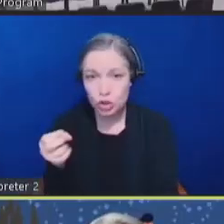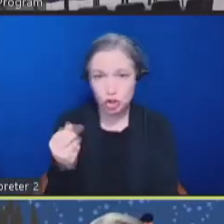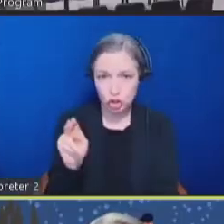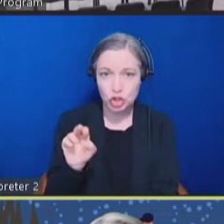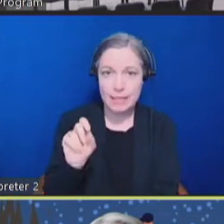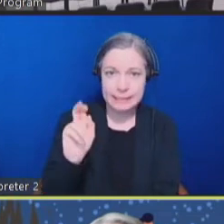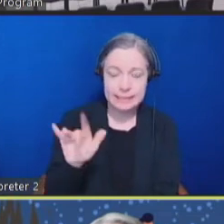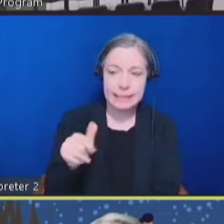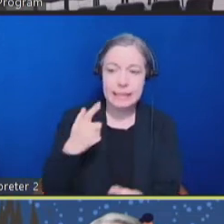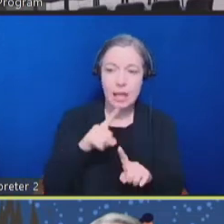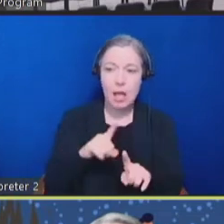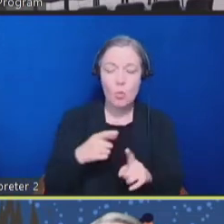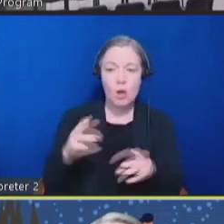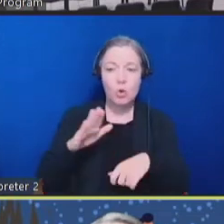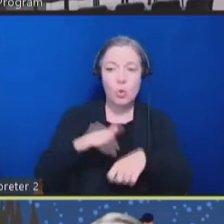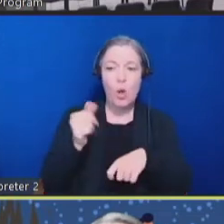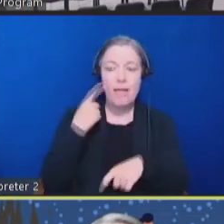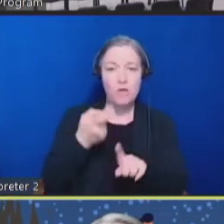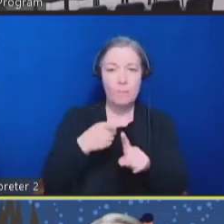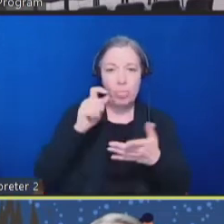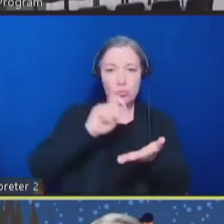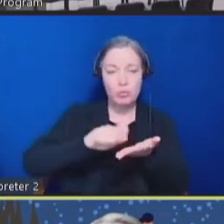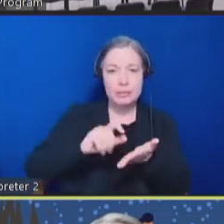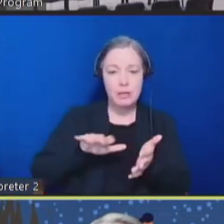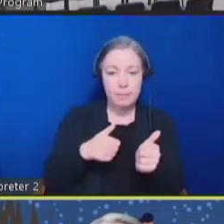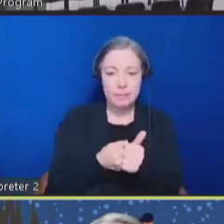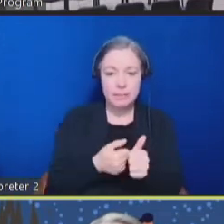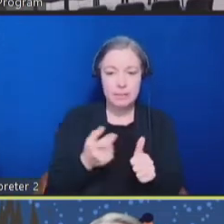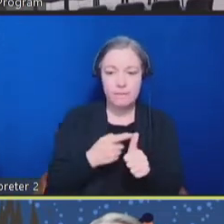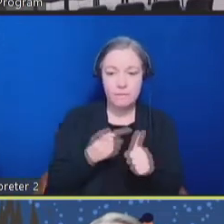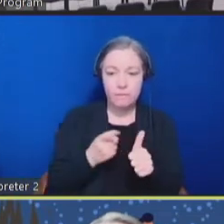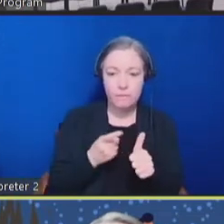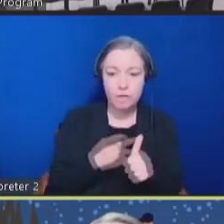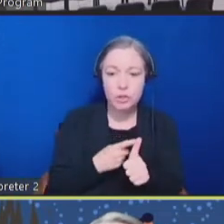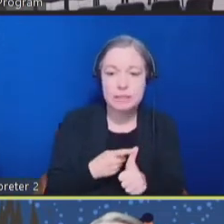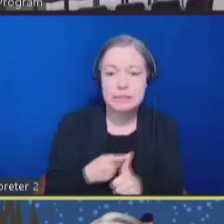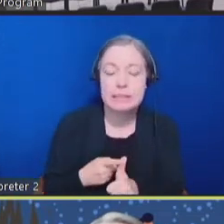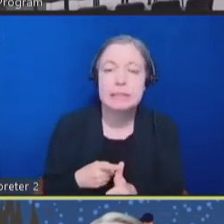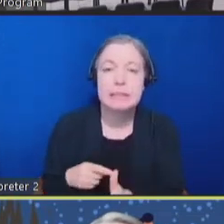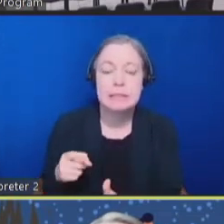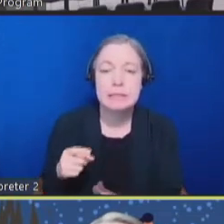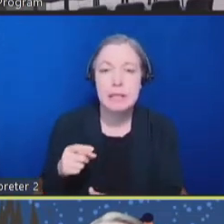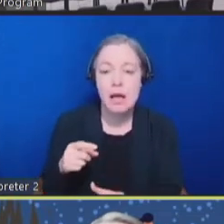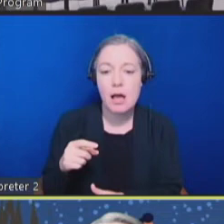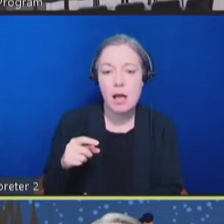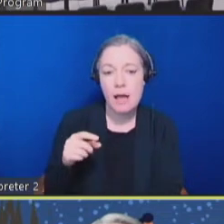we provided. The first is a filovirus vaccine update, specifically Merck's single-dose Ebola